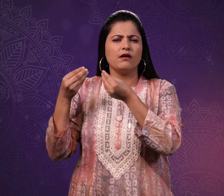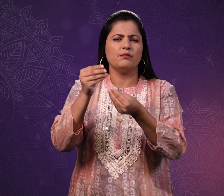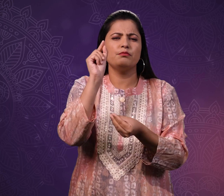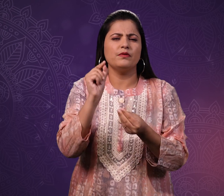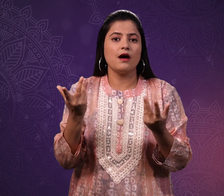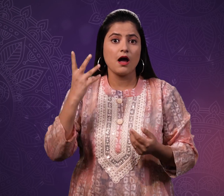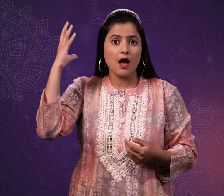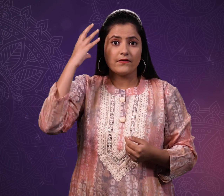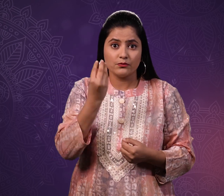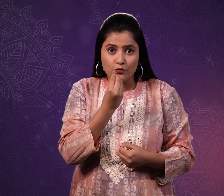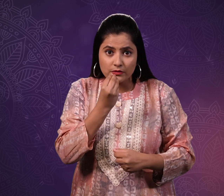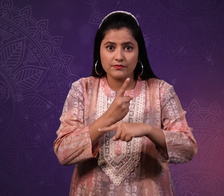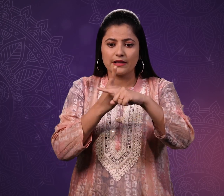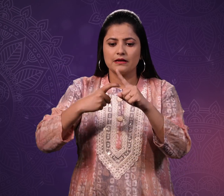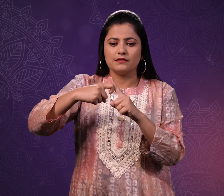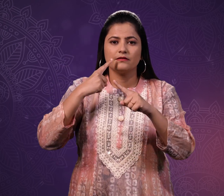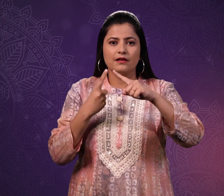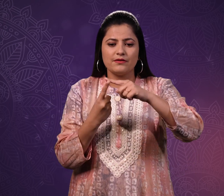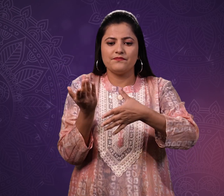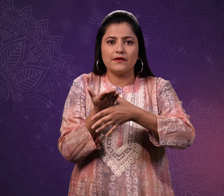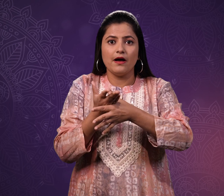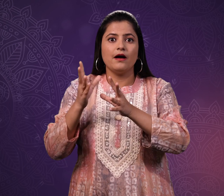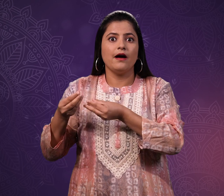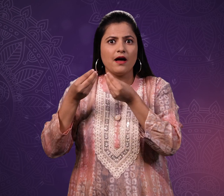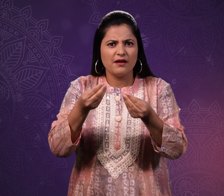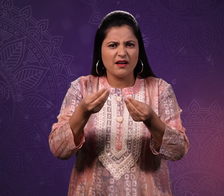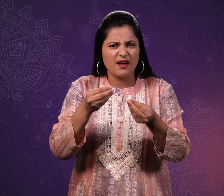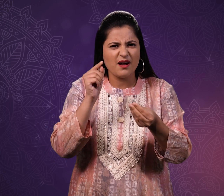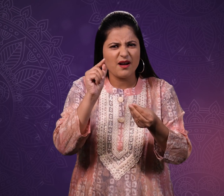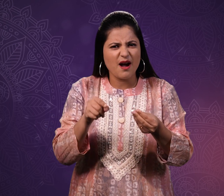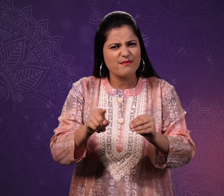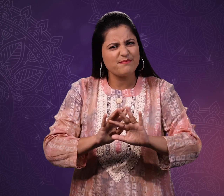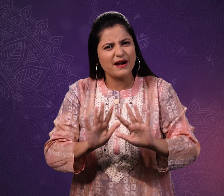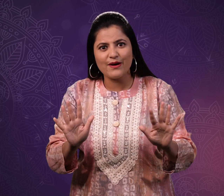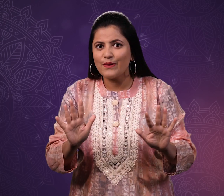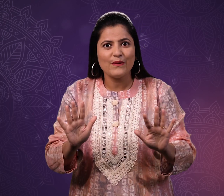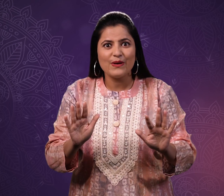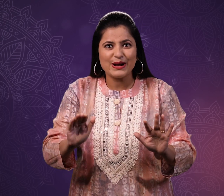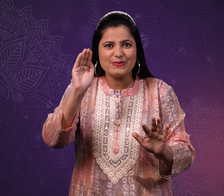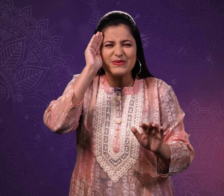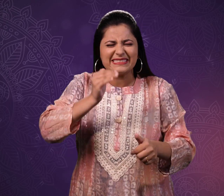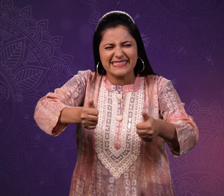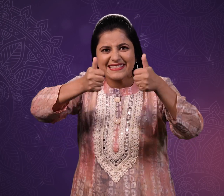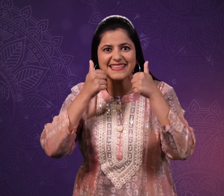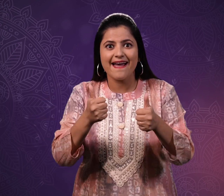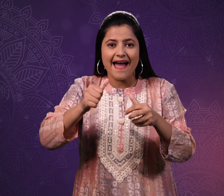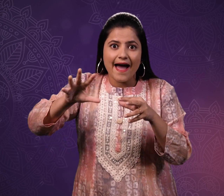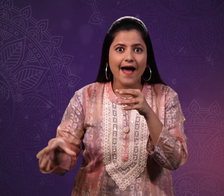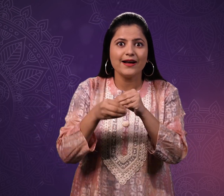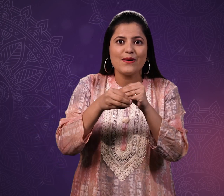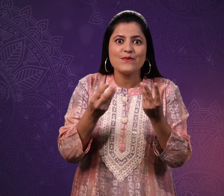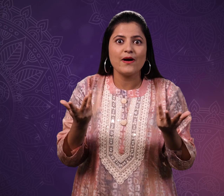They will provide lunch and Matrimonial Kit. But that's not all! Here is the good news!